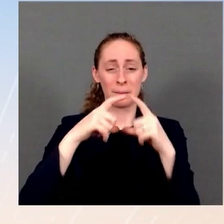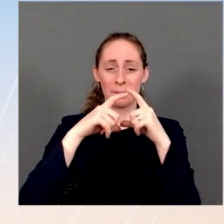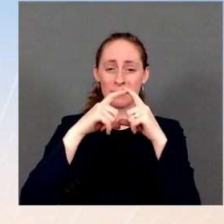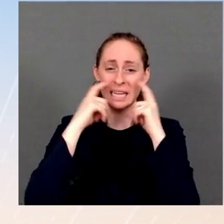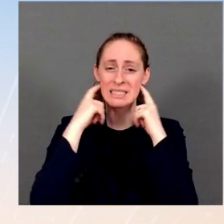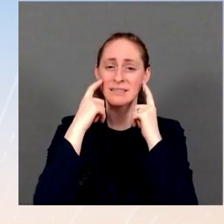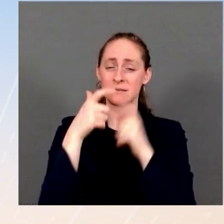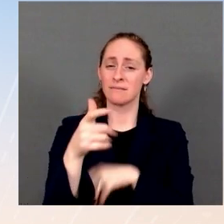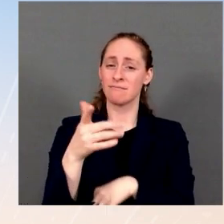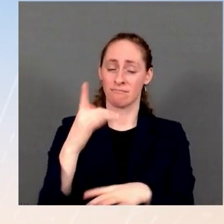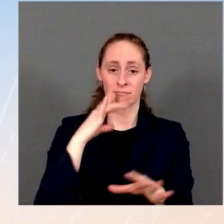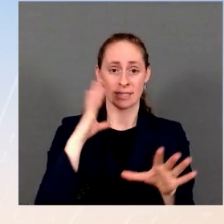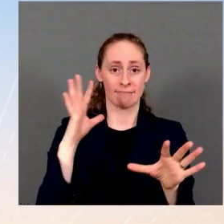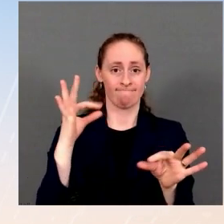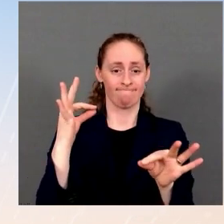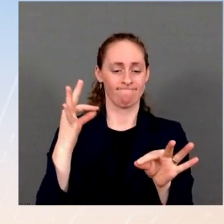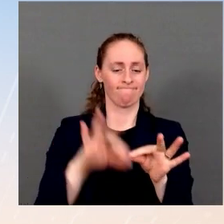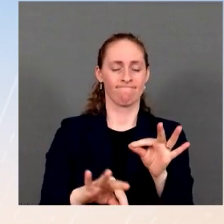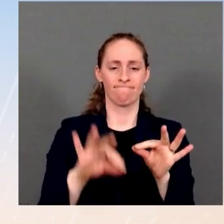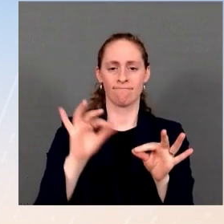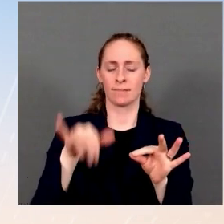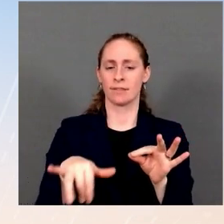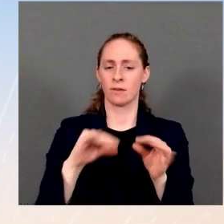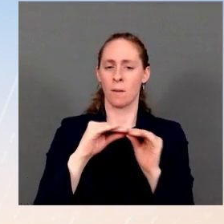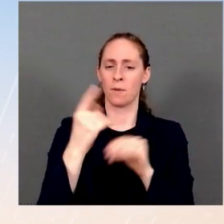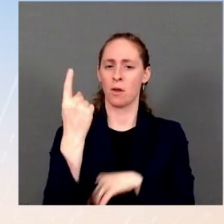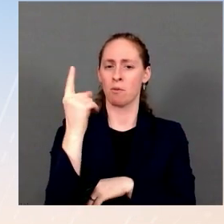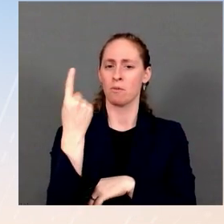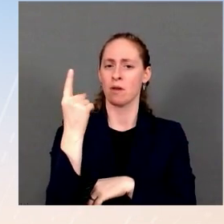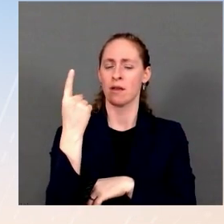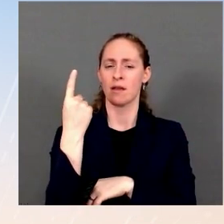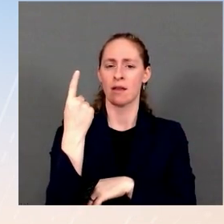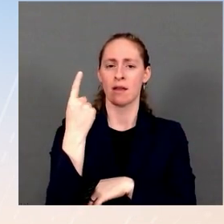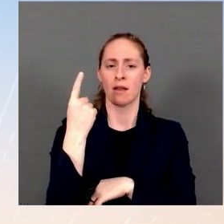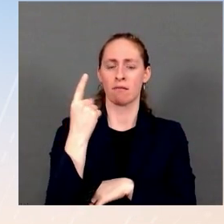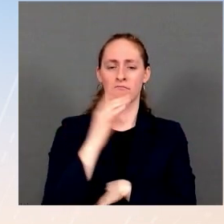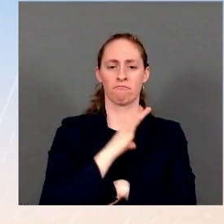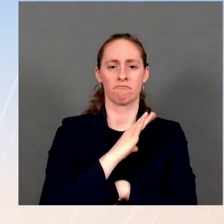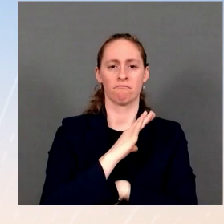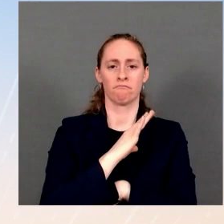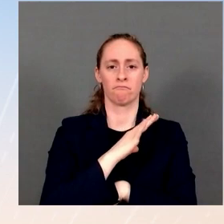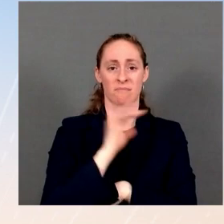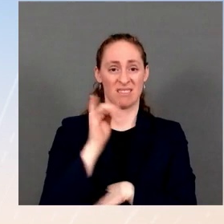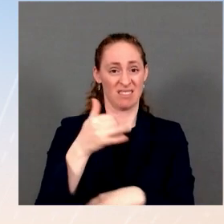And beyond vaccine effectiveness, we're looking at transmittable severity. We know vaccines and, importantly,